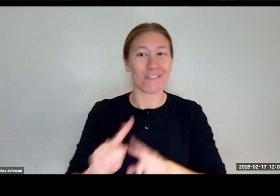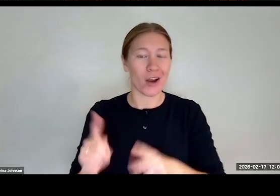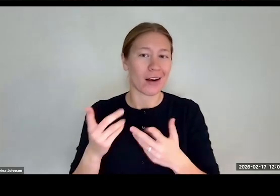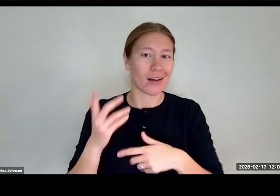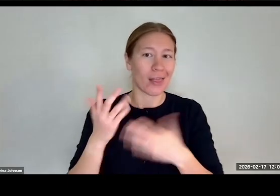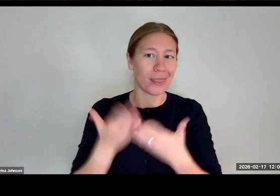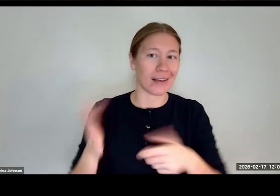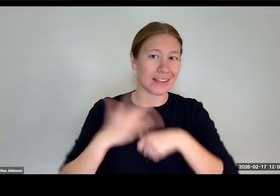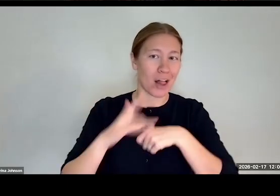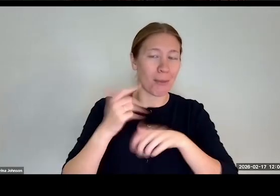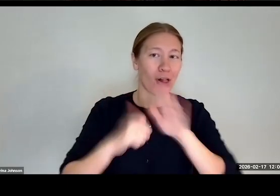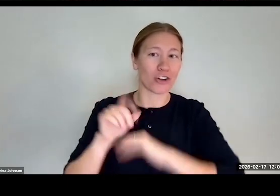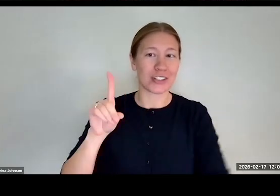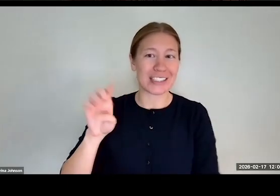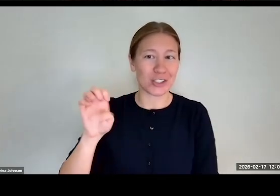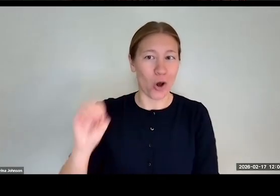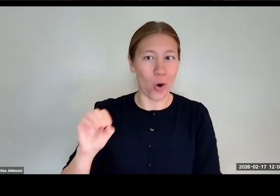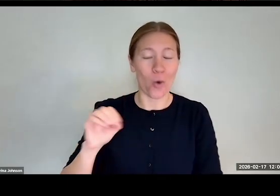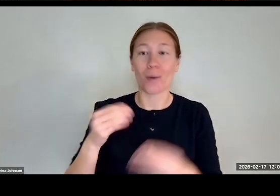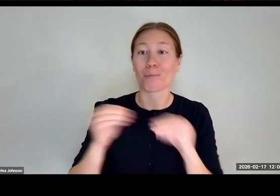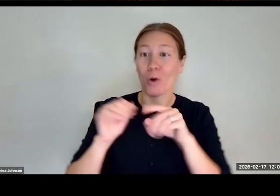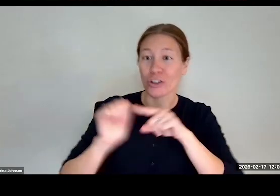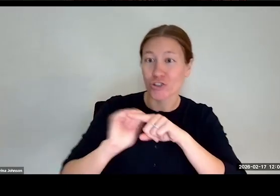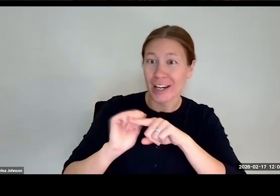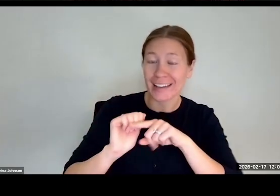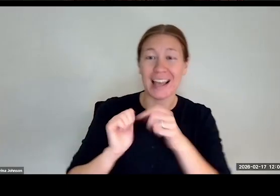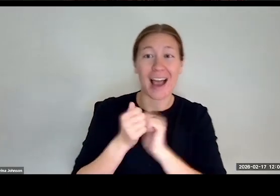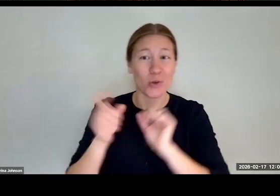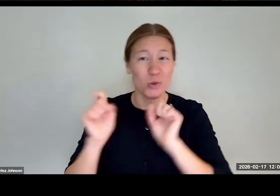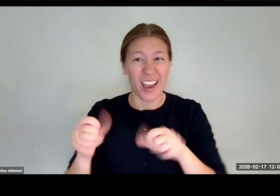including upcoming trainings, how to request support for accommodations